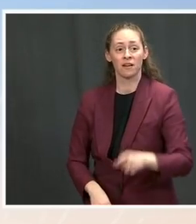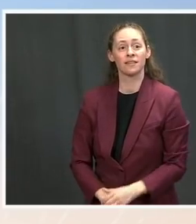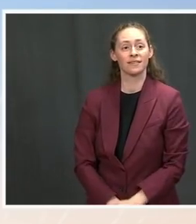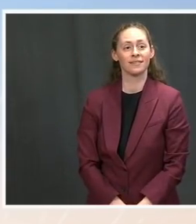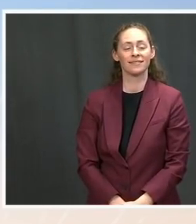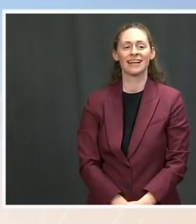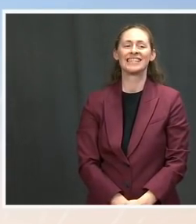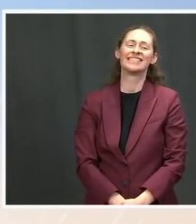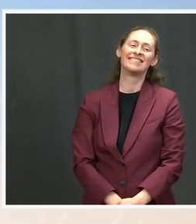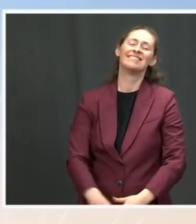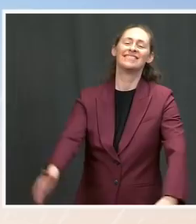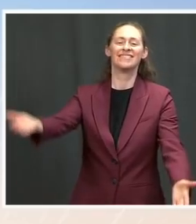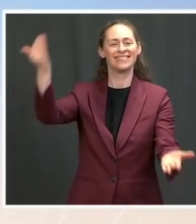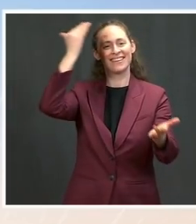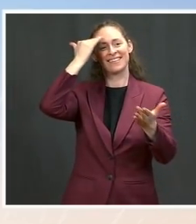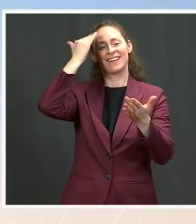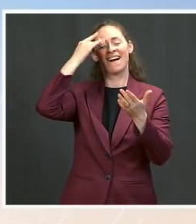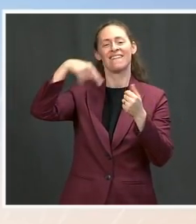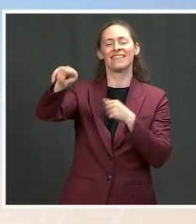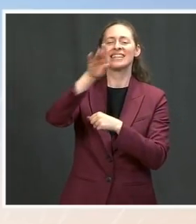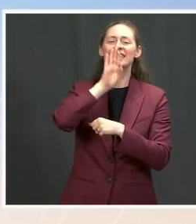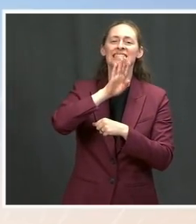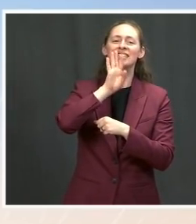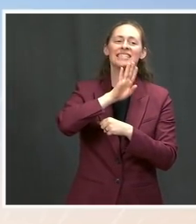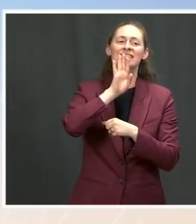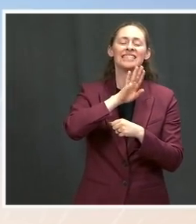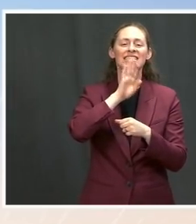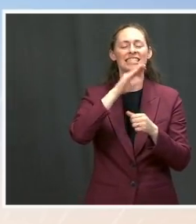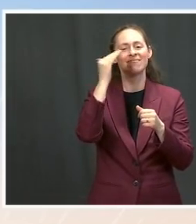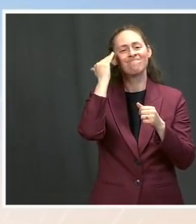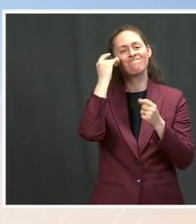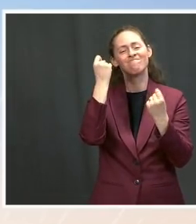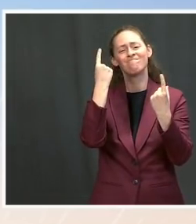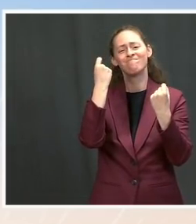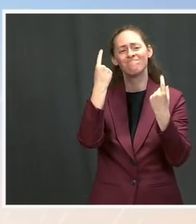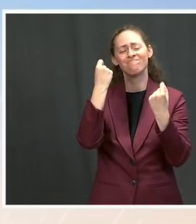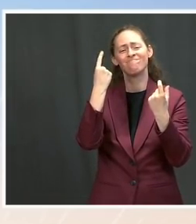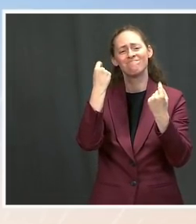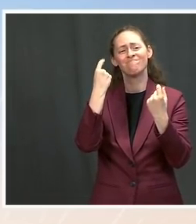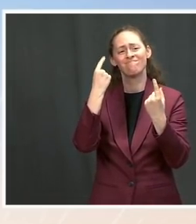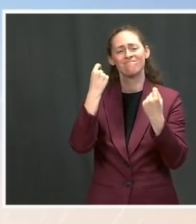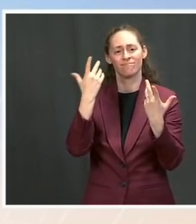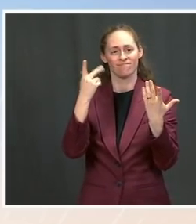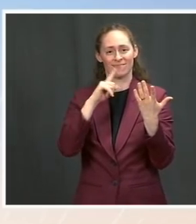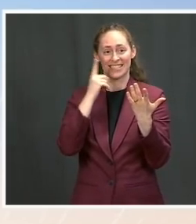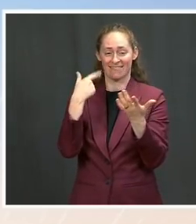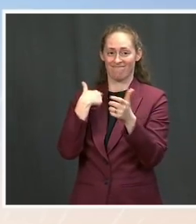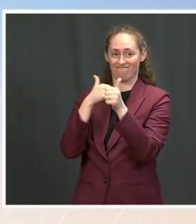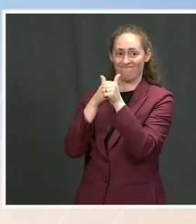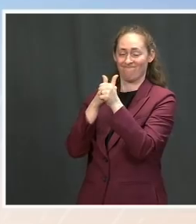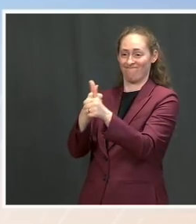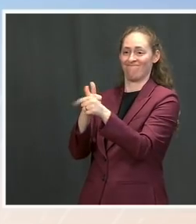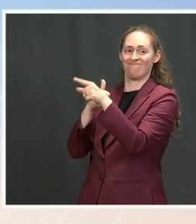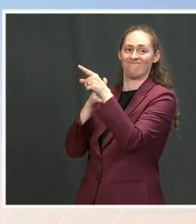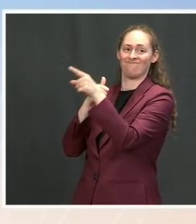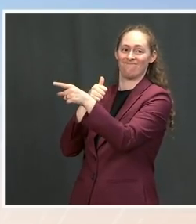and I will acknowledge that -- where we will rely on the advice and the recommendations by our health and medical experts